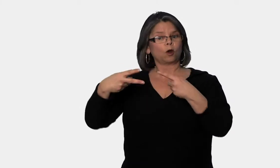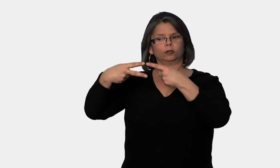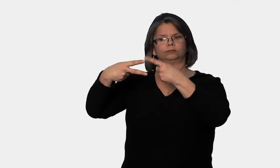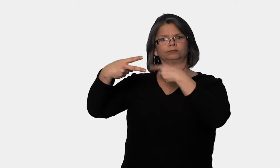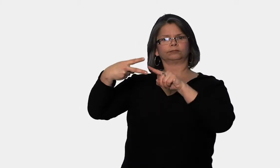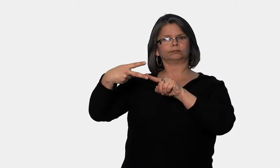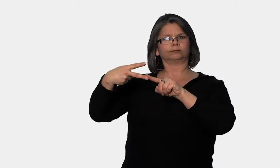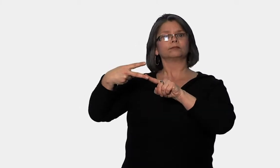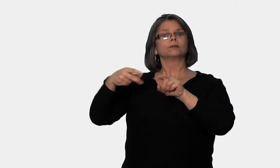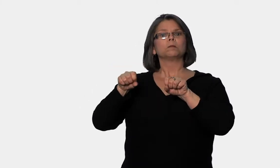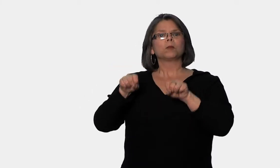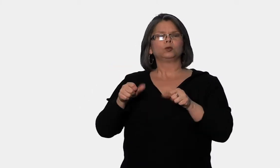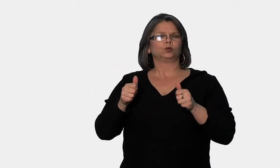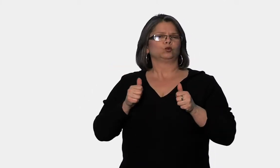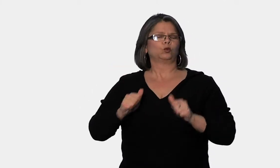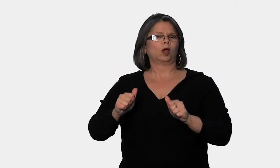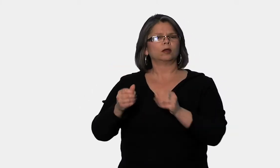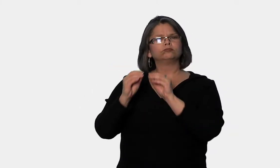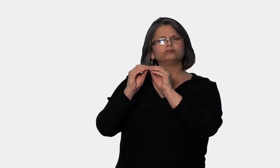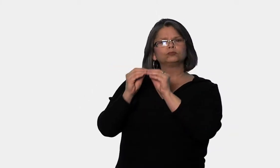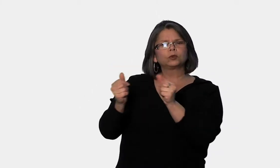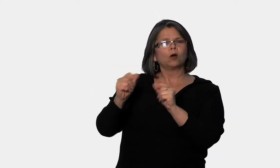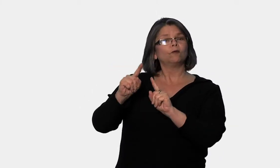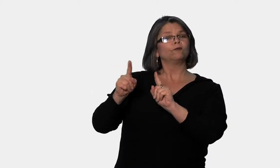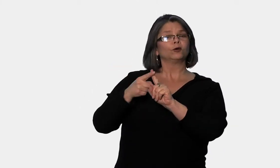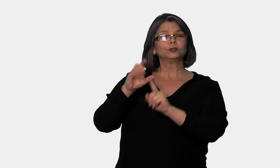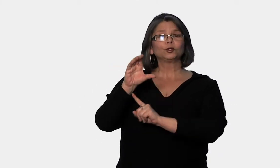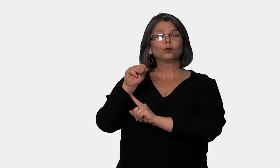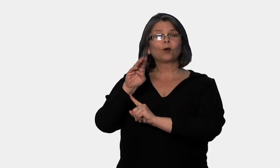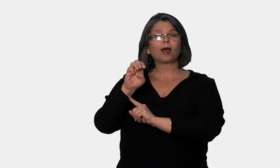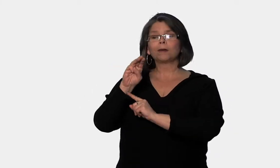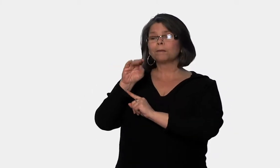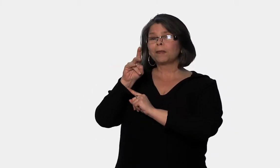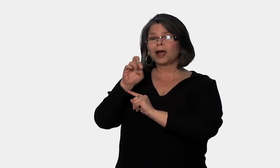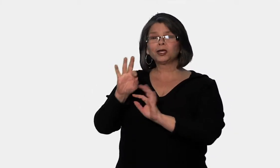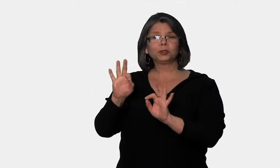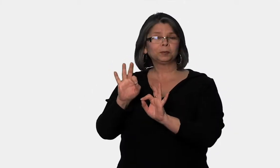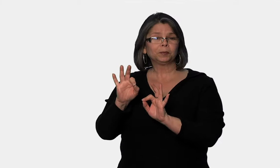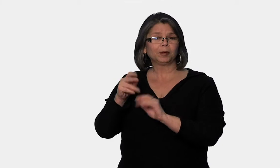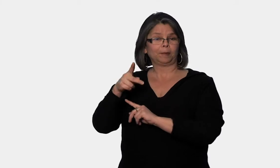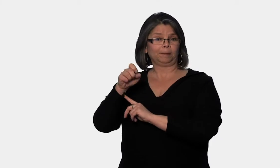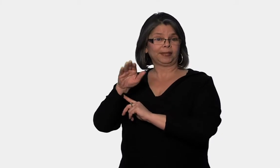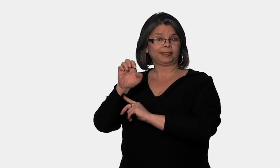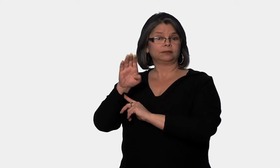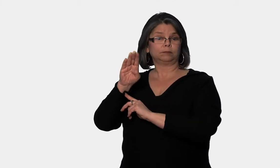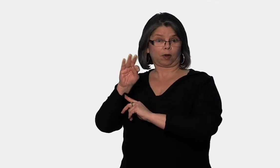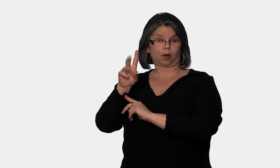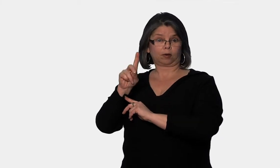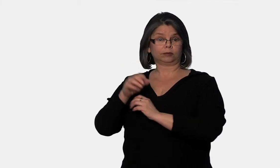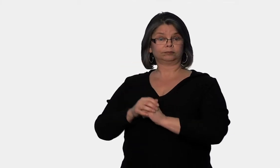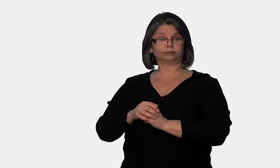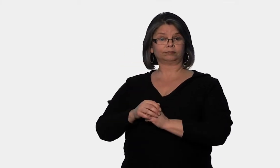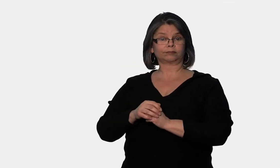or may try to resolve some minor first offences with a Peace Bond.